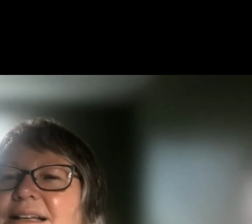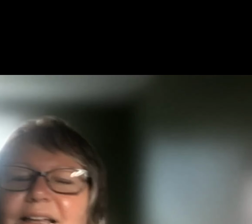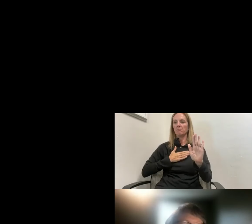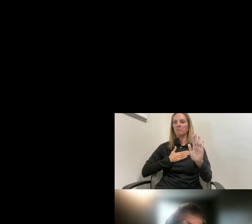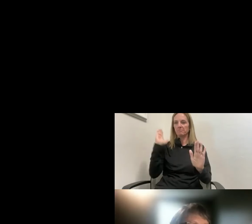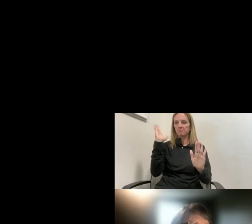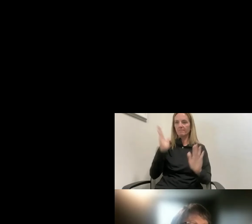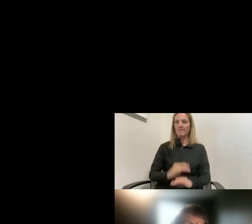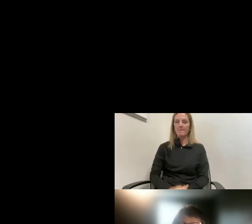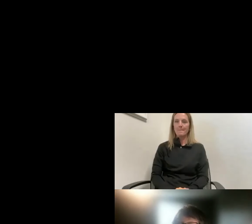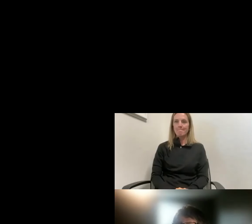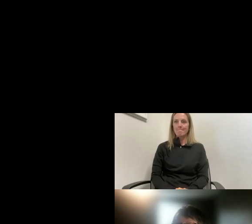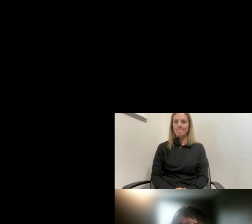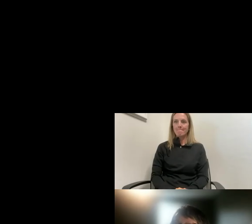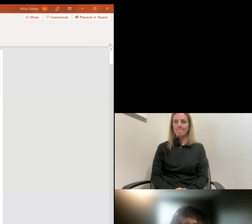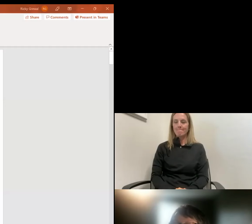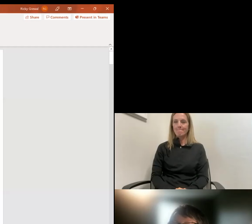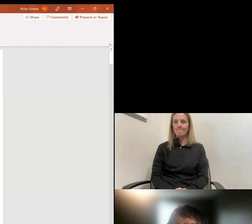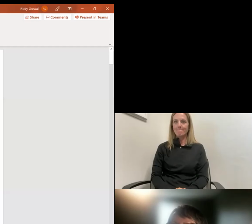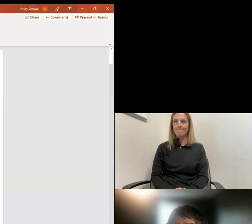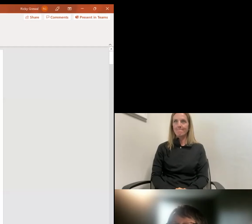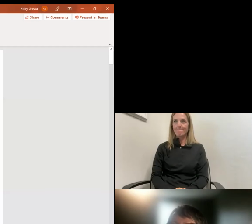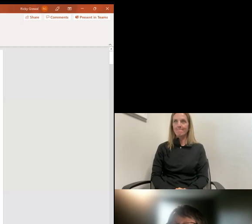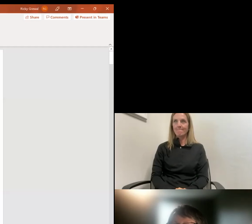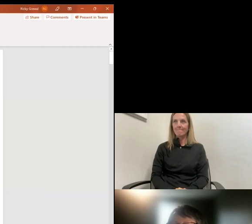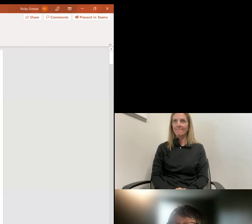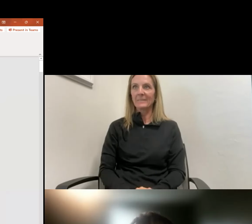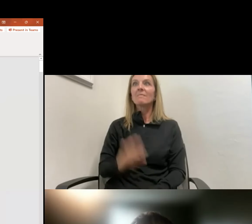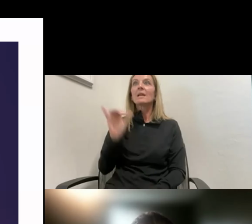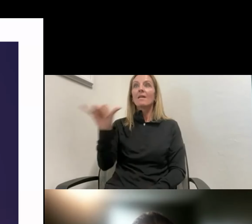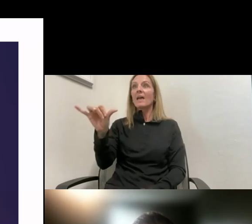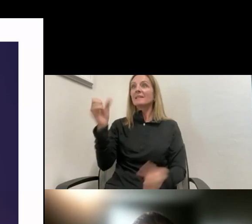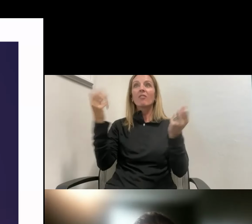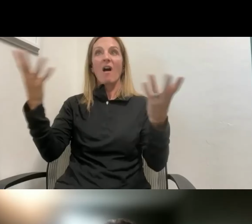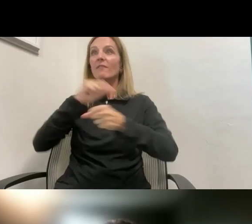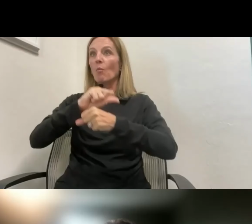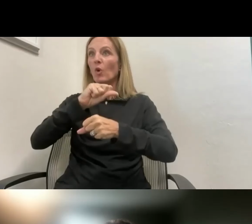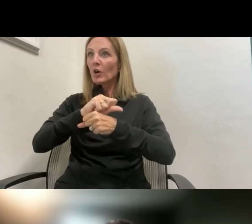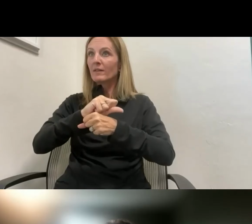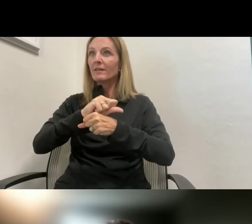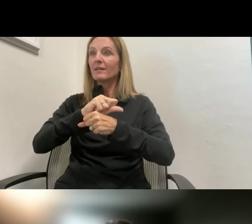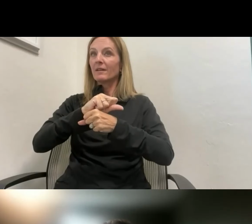And so, that’s a lot of work to get to that place, hey? Yeah. And so now what.